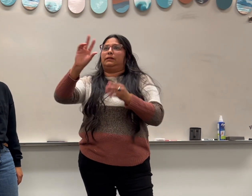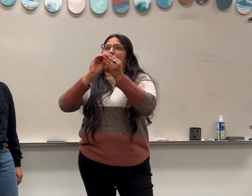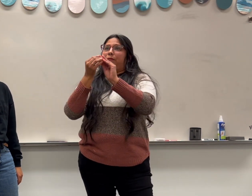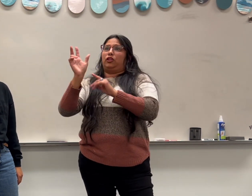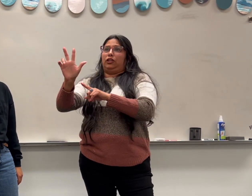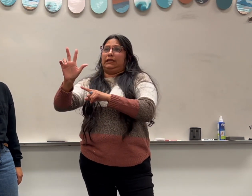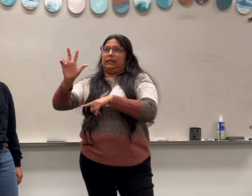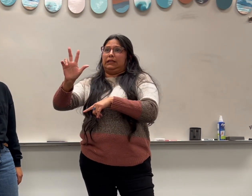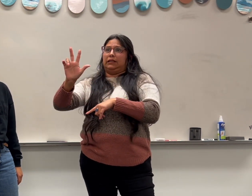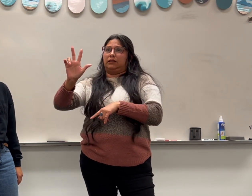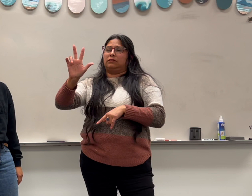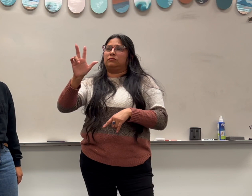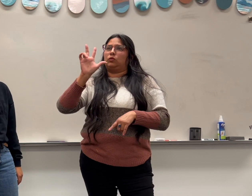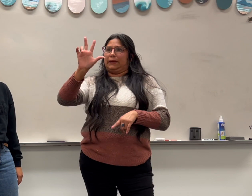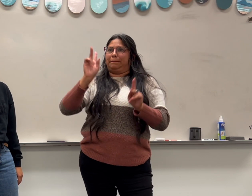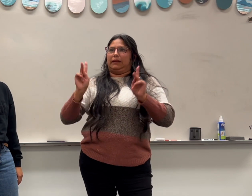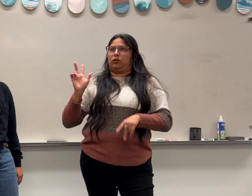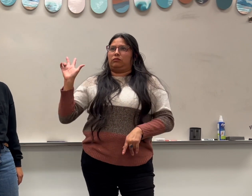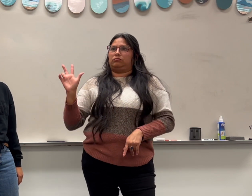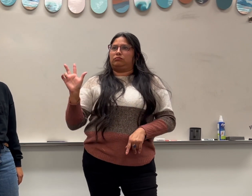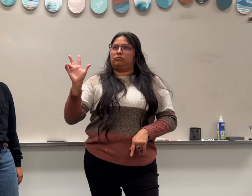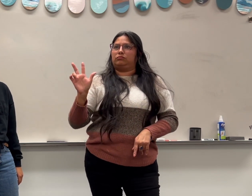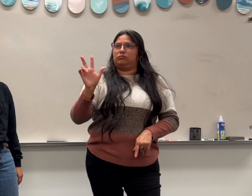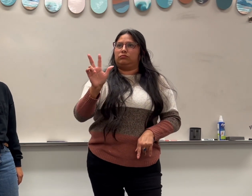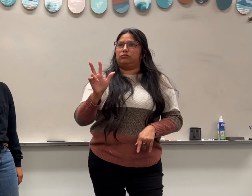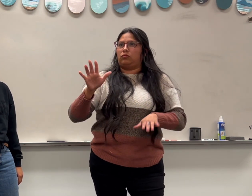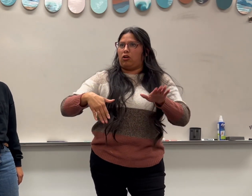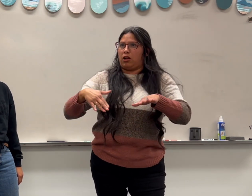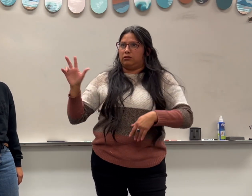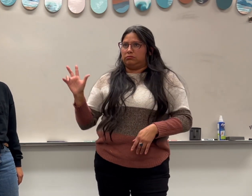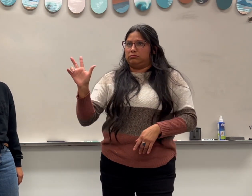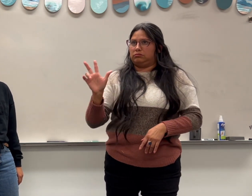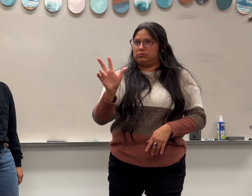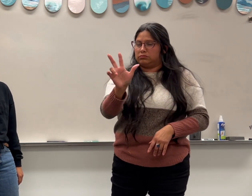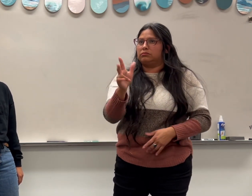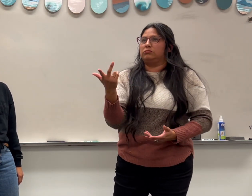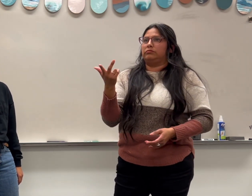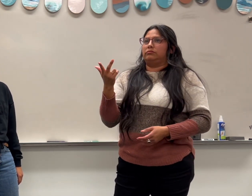the sign or the number for three so it could be three people it could be three people walking in